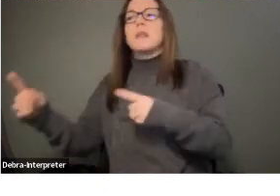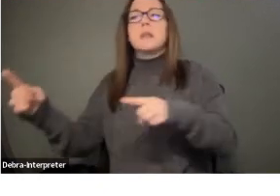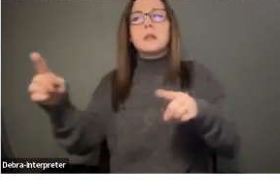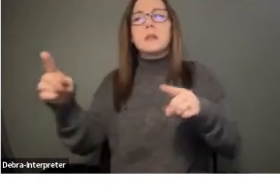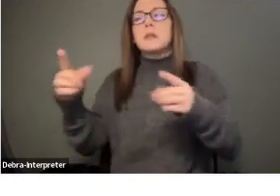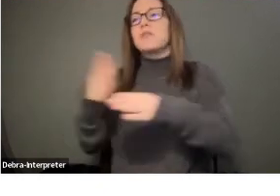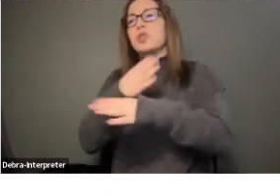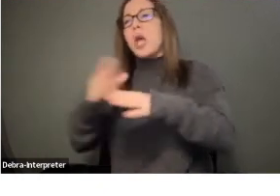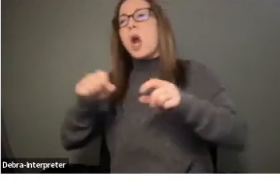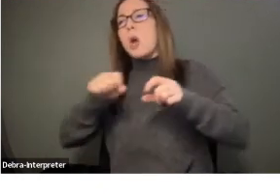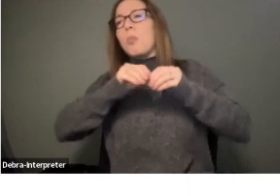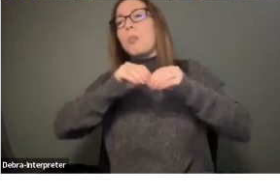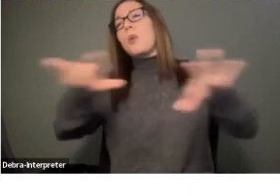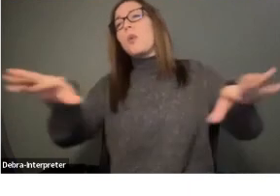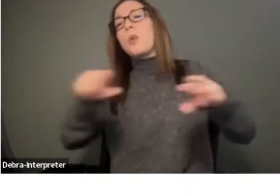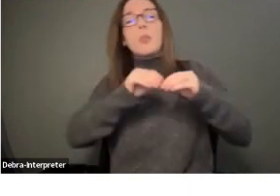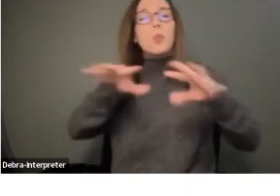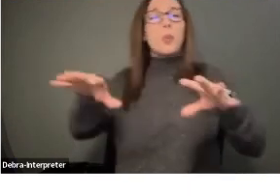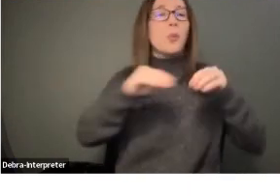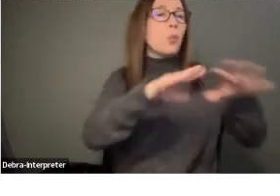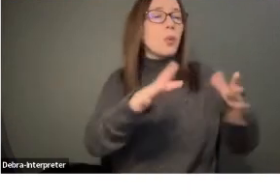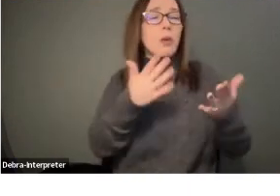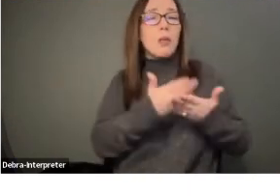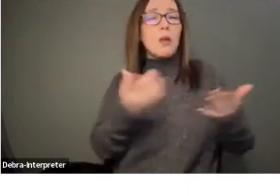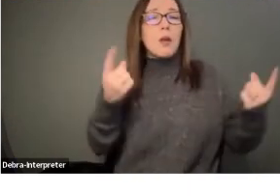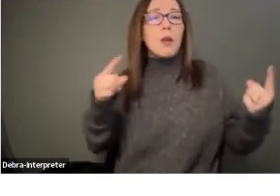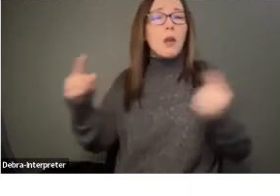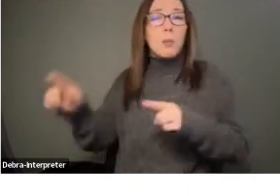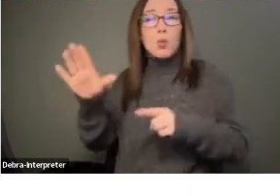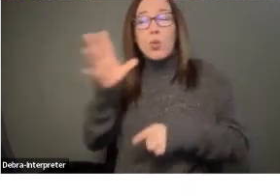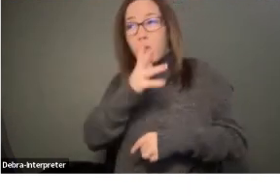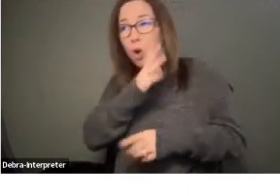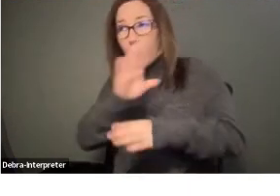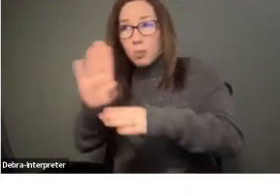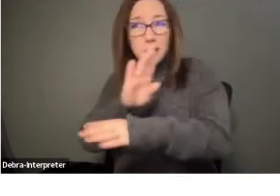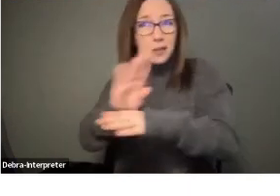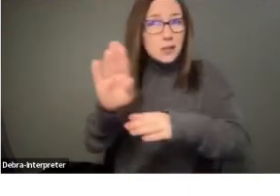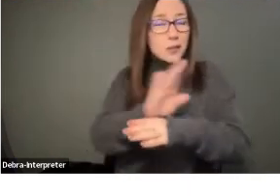FaceBook group where we encourage folks to share events that are going on and things happening within